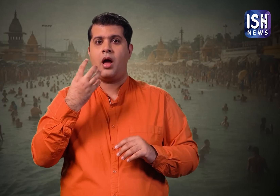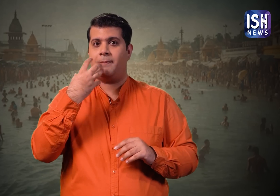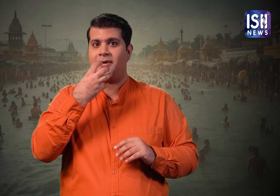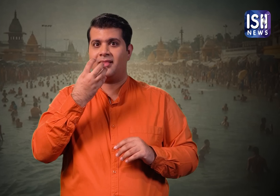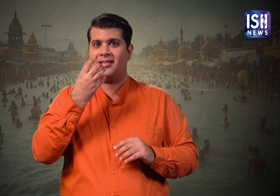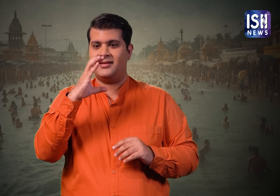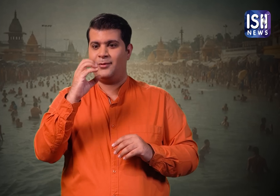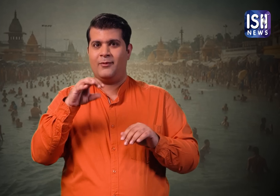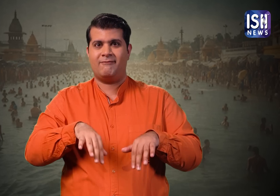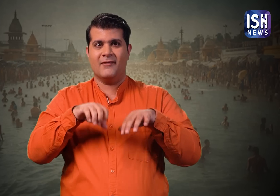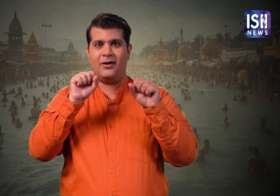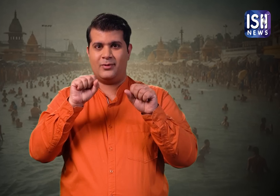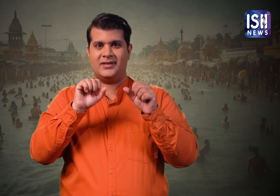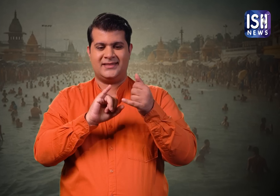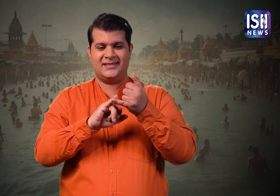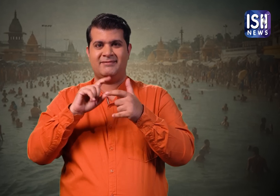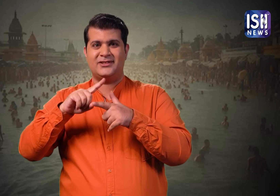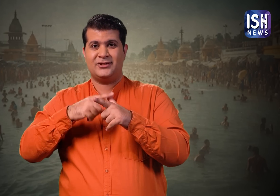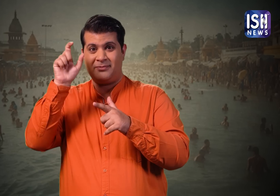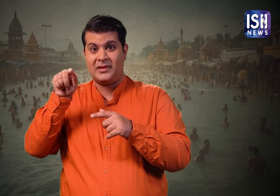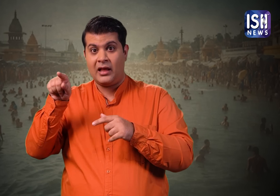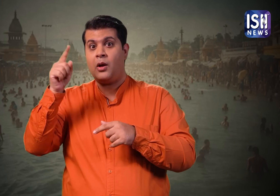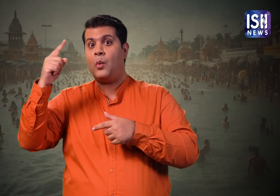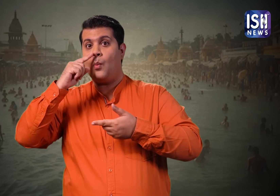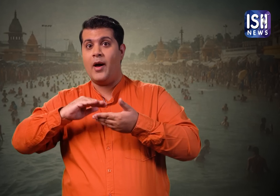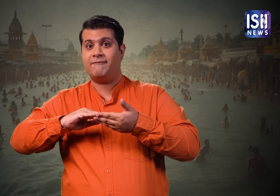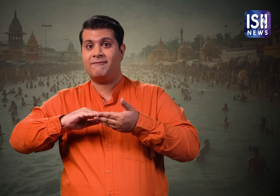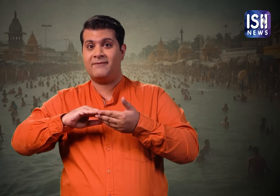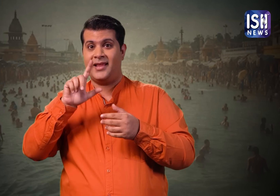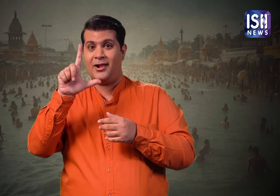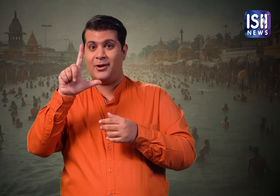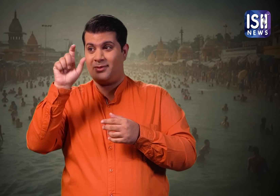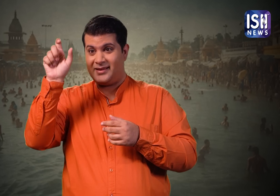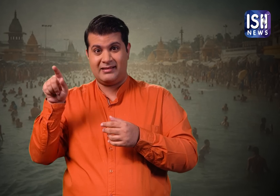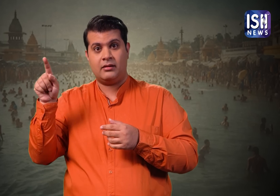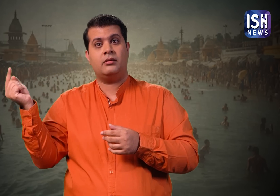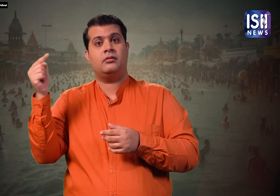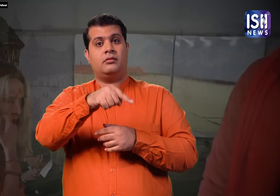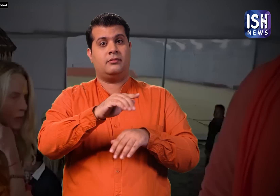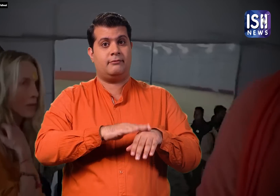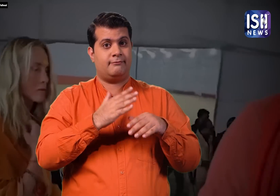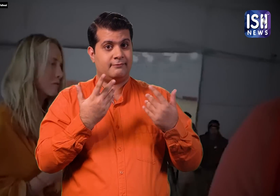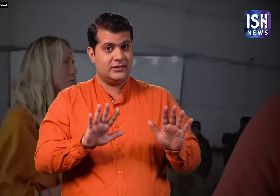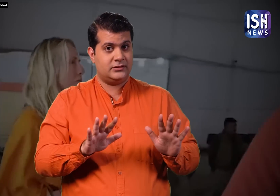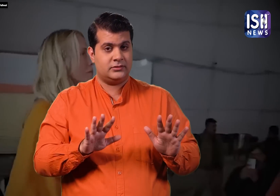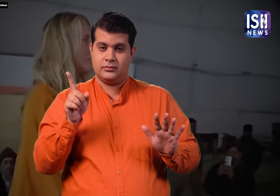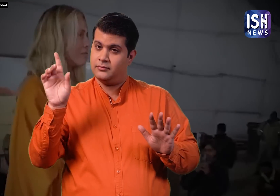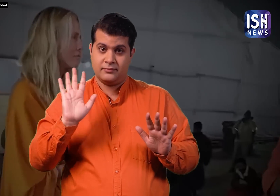the wife of Steve Jobs, the Co-Founder of Apple, Laurene Powell Jobs.